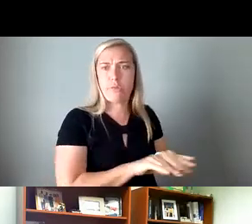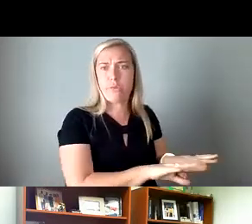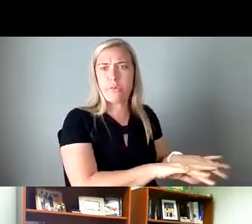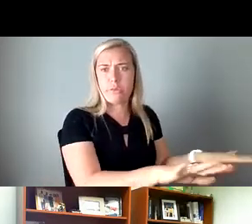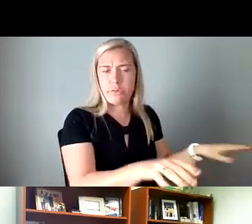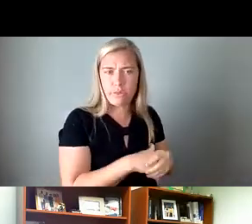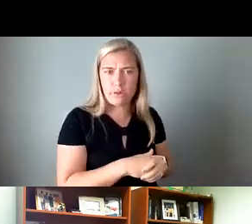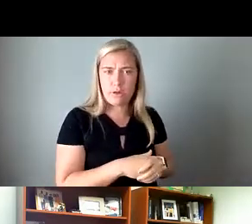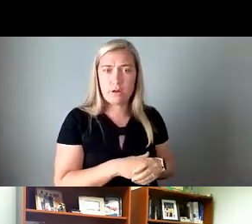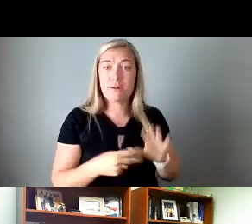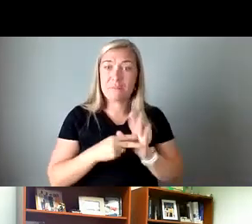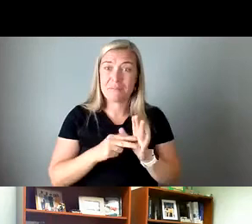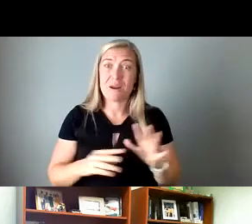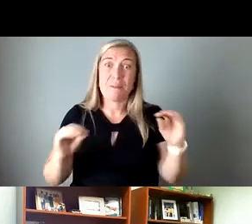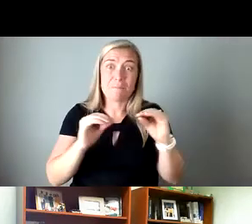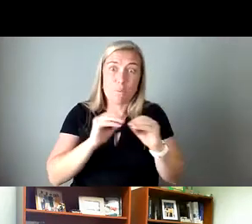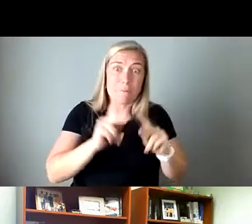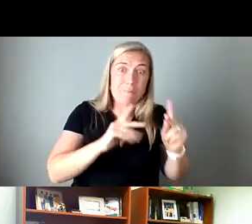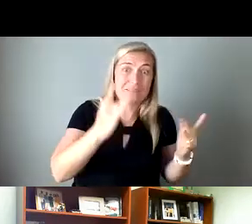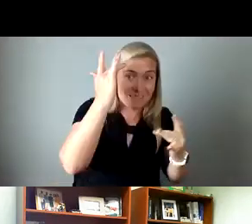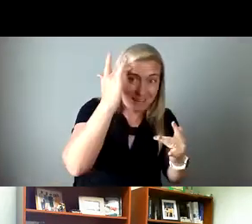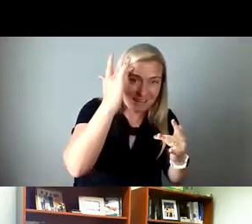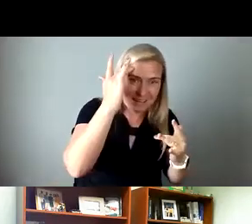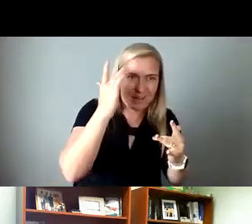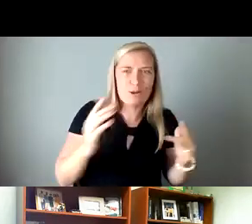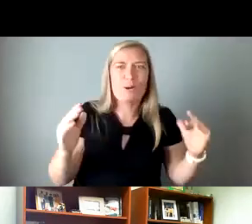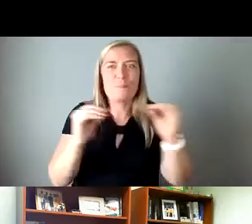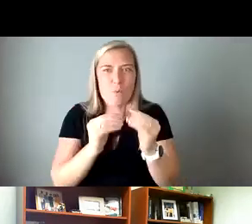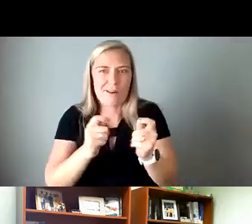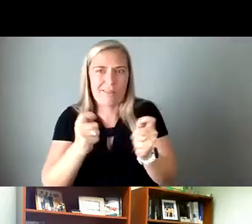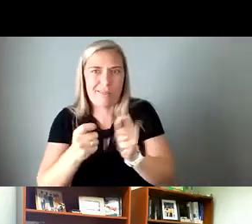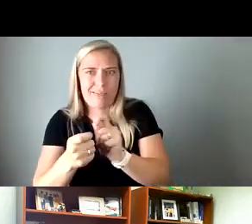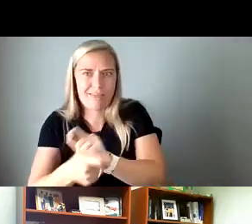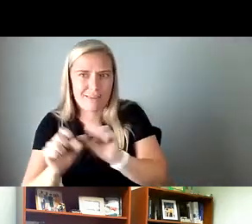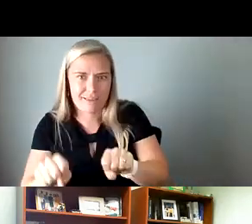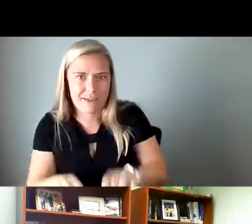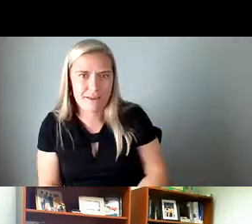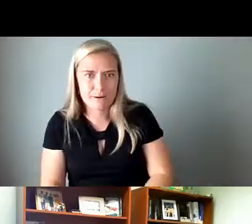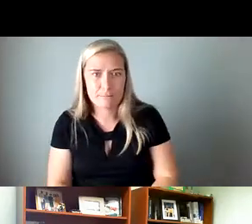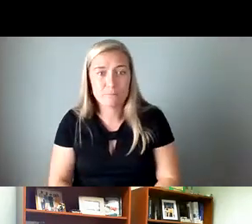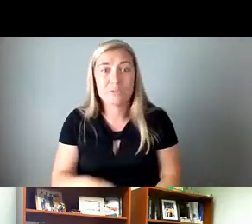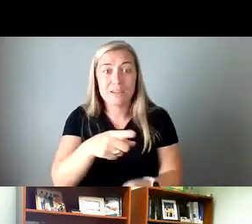emerge. In fact each one of these dots here in the first year of the pandemic represents a new